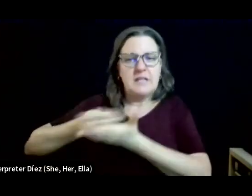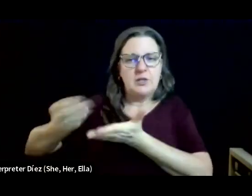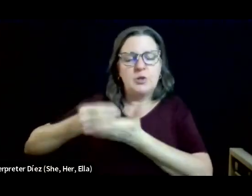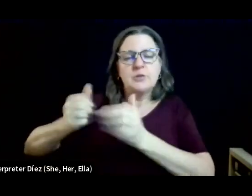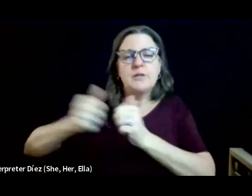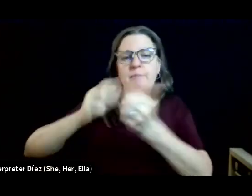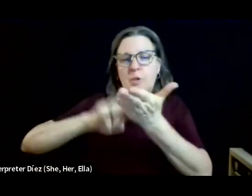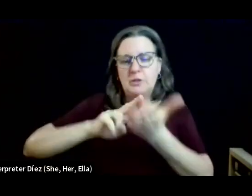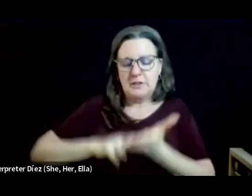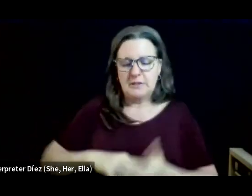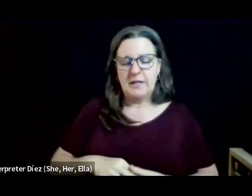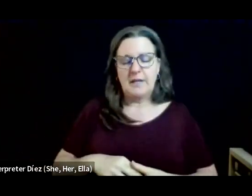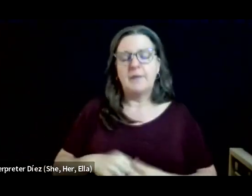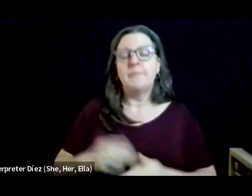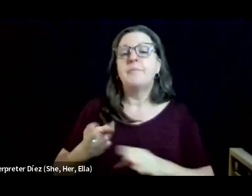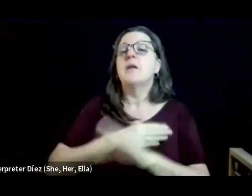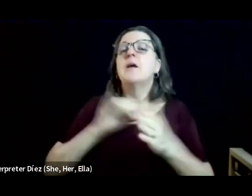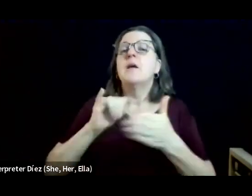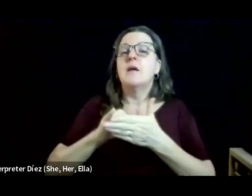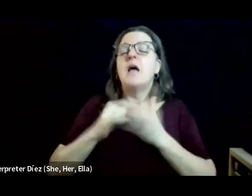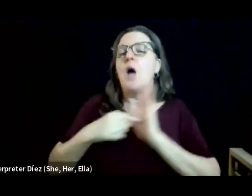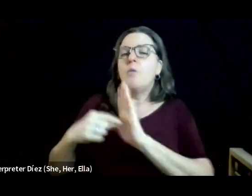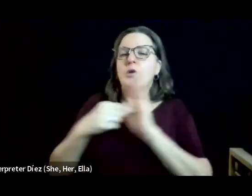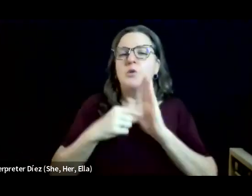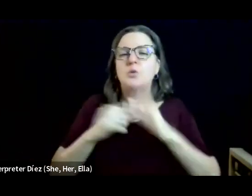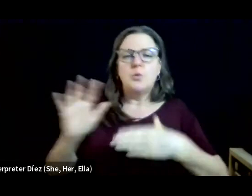a short video on the purchasing process with you.